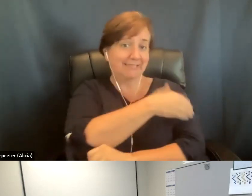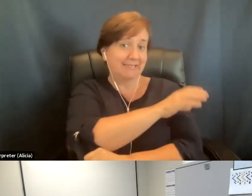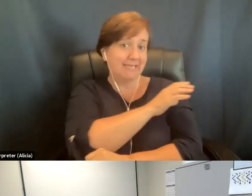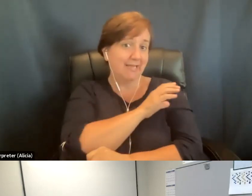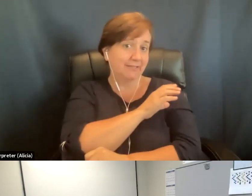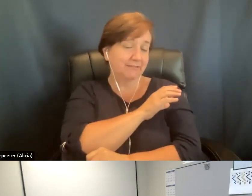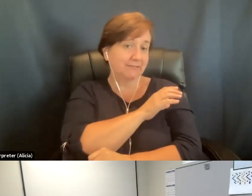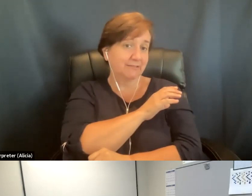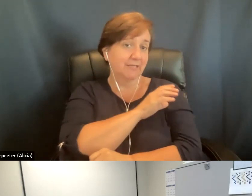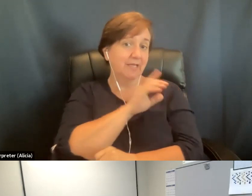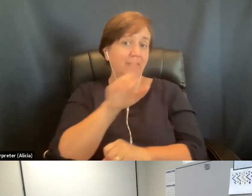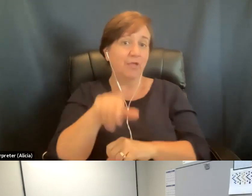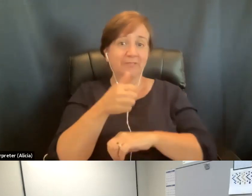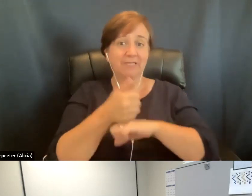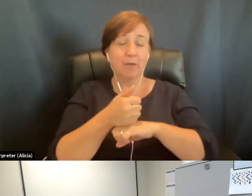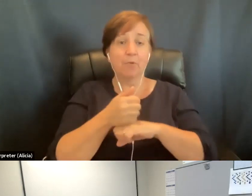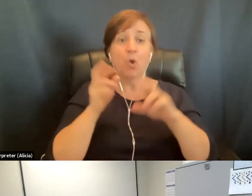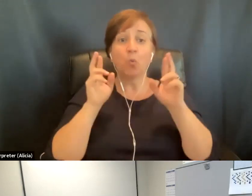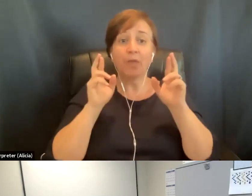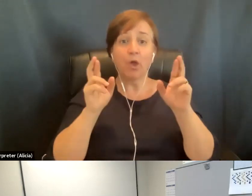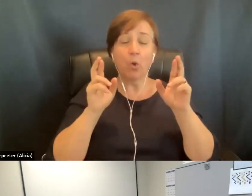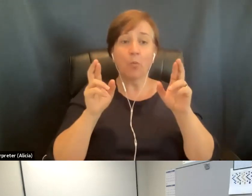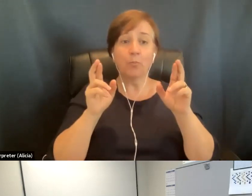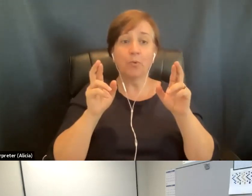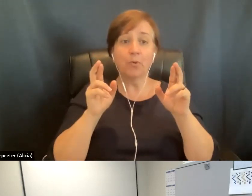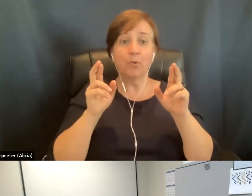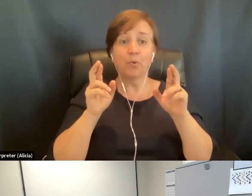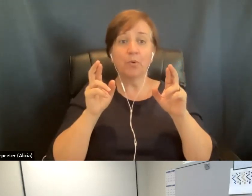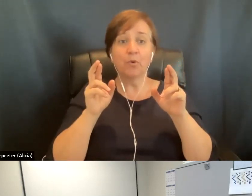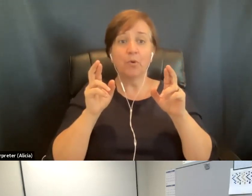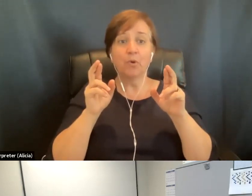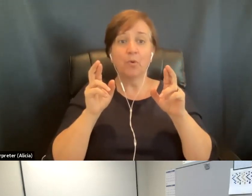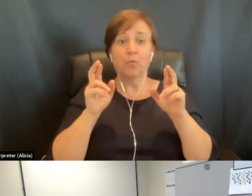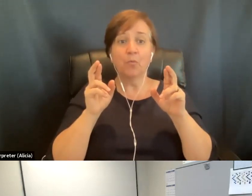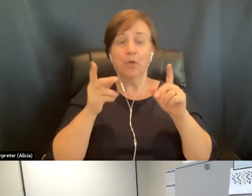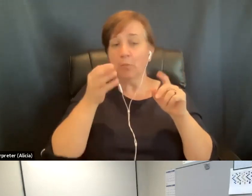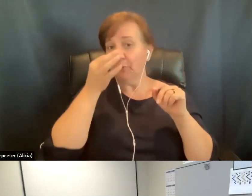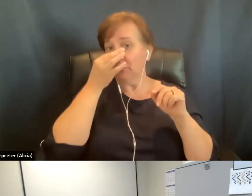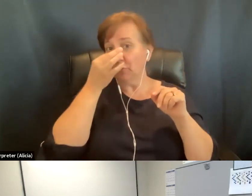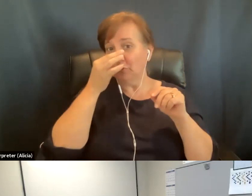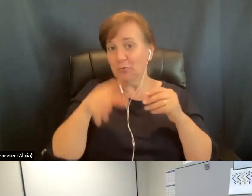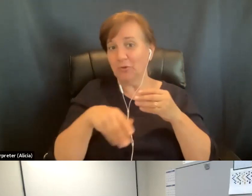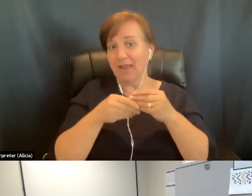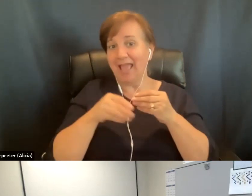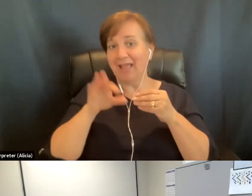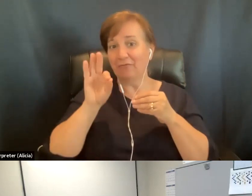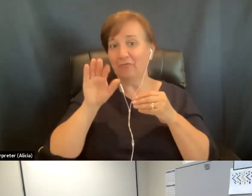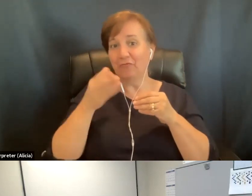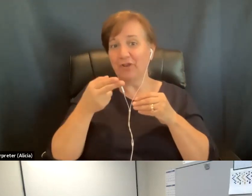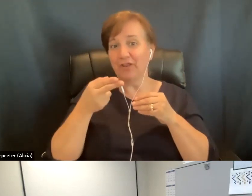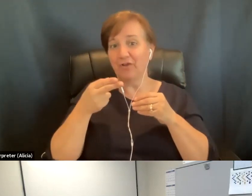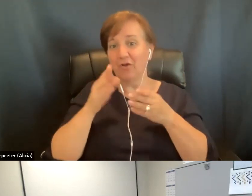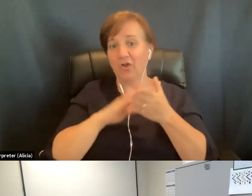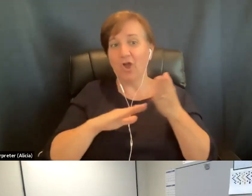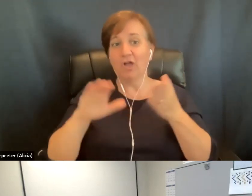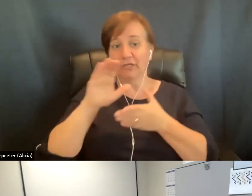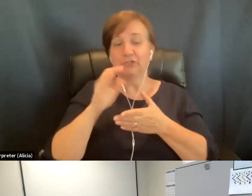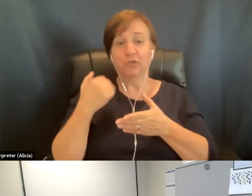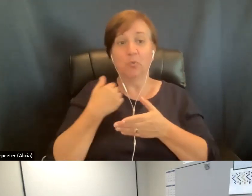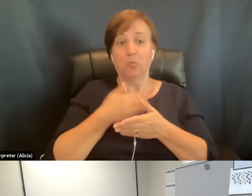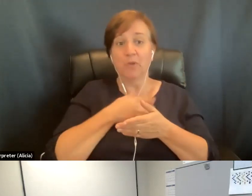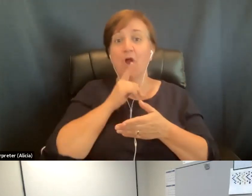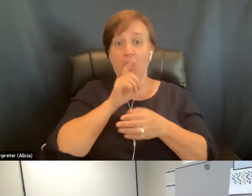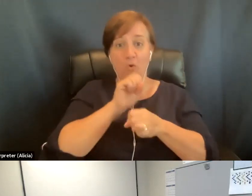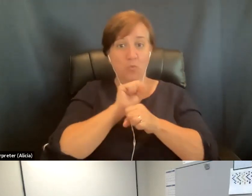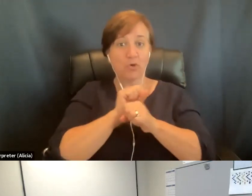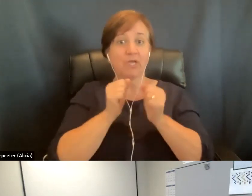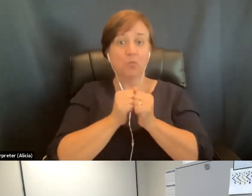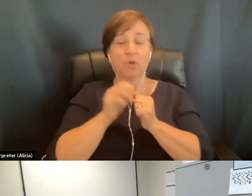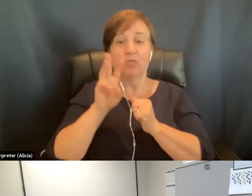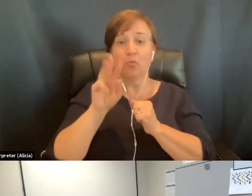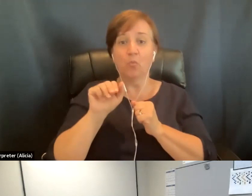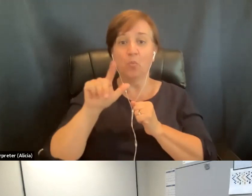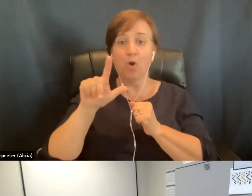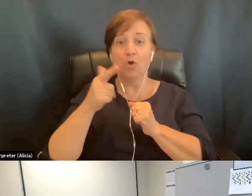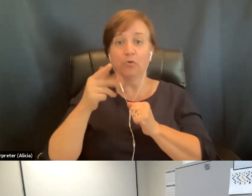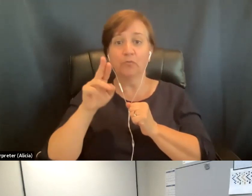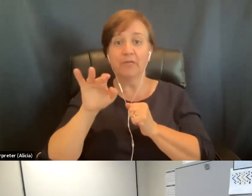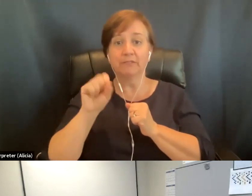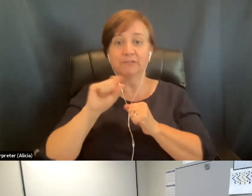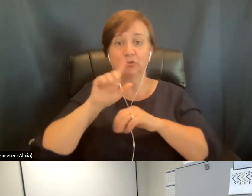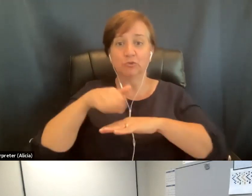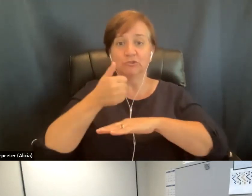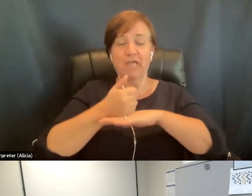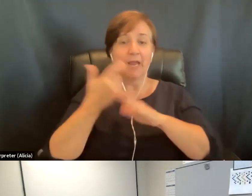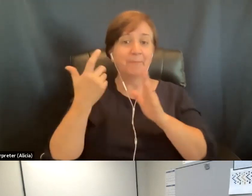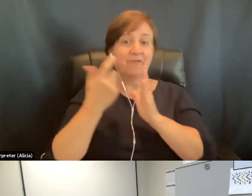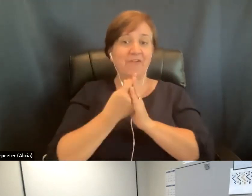Ram Subramaniam (He/him): That you had set up, we hope, one not too too long from now, you can add foothill college to that list because we will we are working with walgreens as well to set up a vaccine clinic here on our campus and.